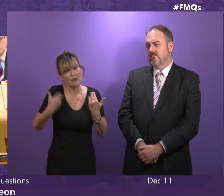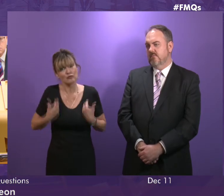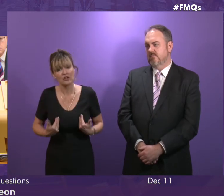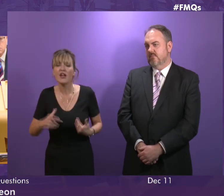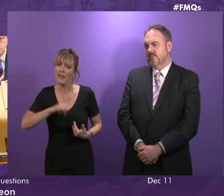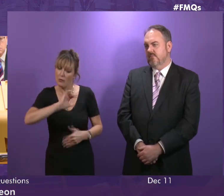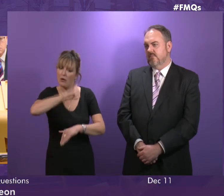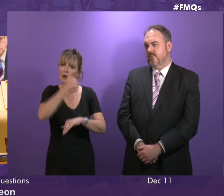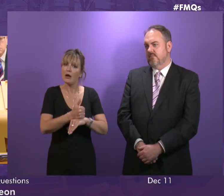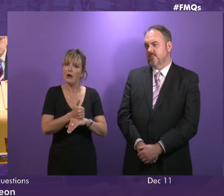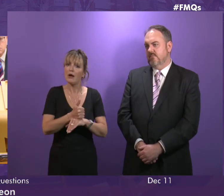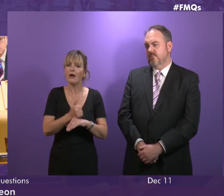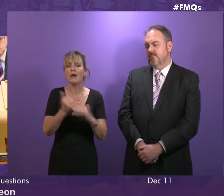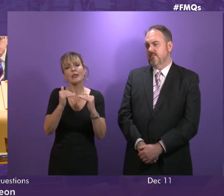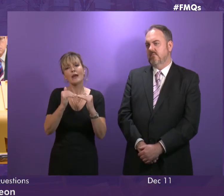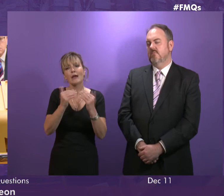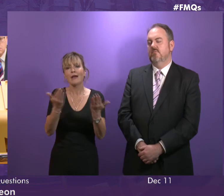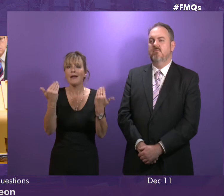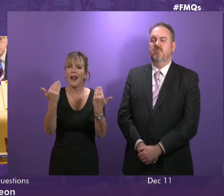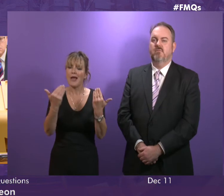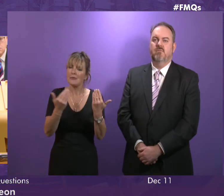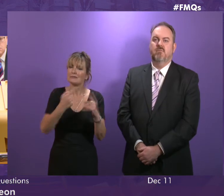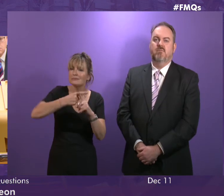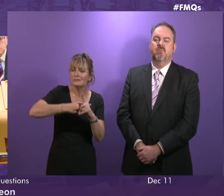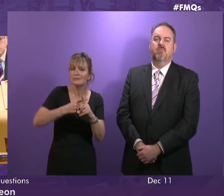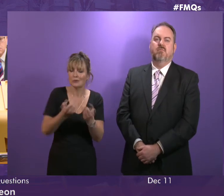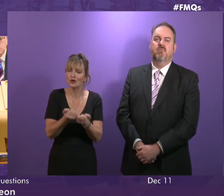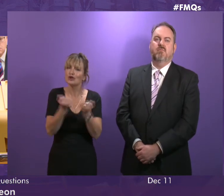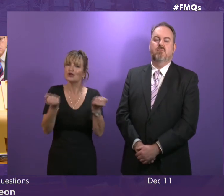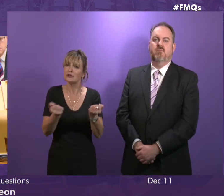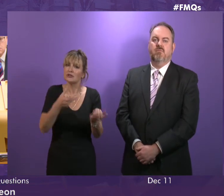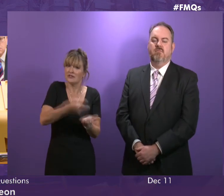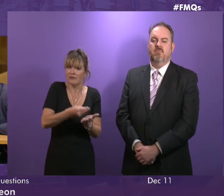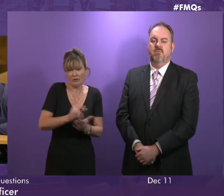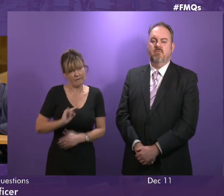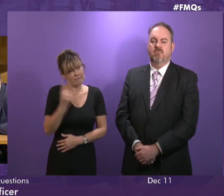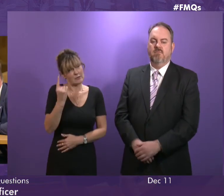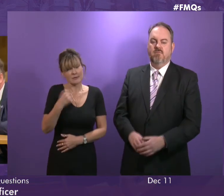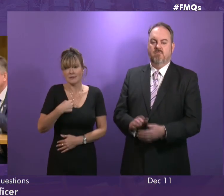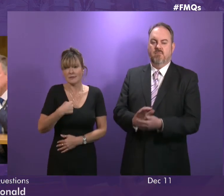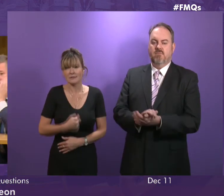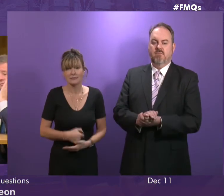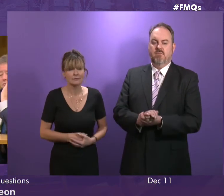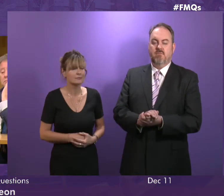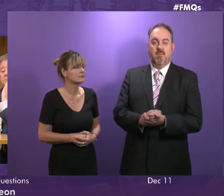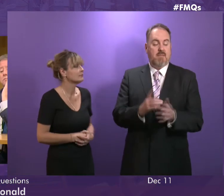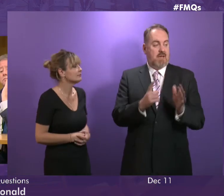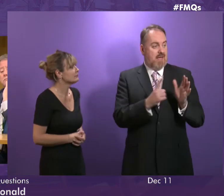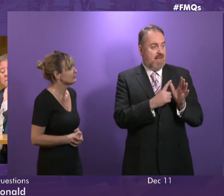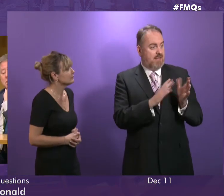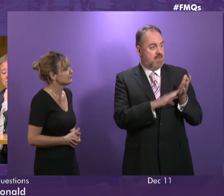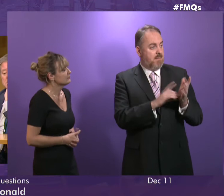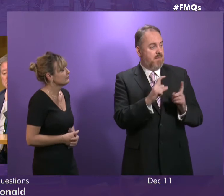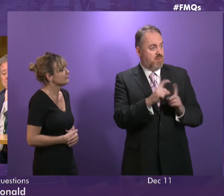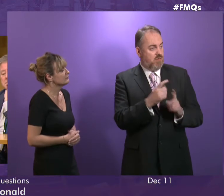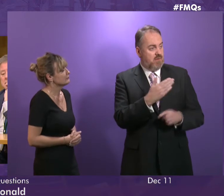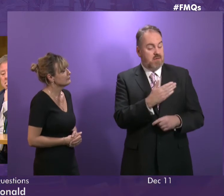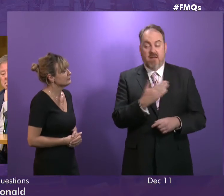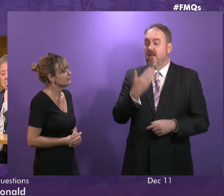fund—we were the first of any Government in the world to do so.